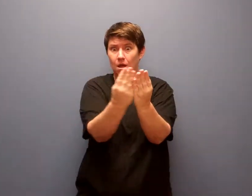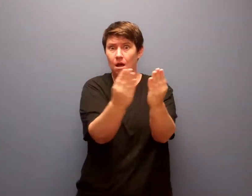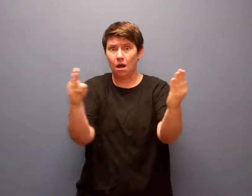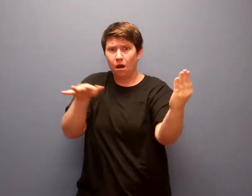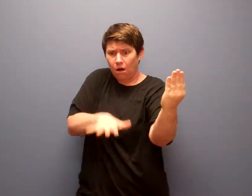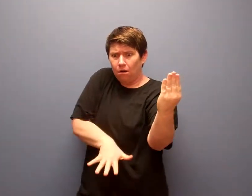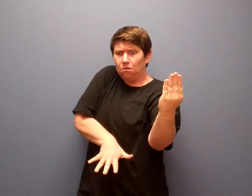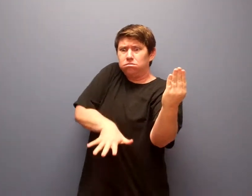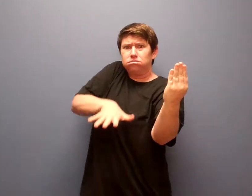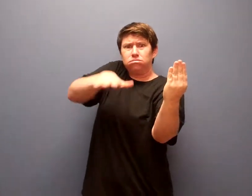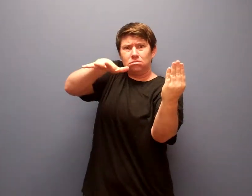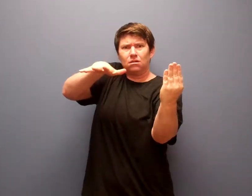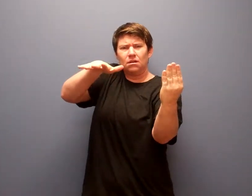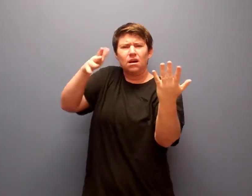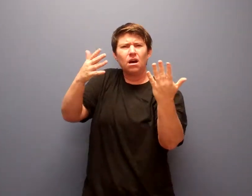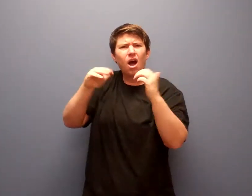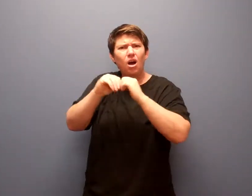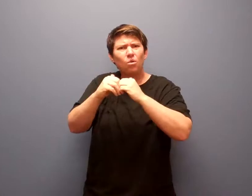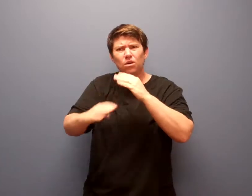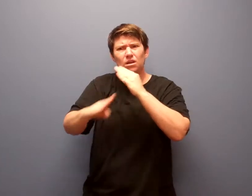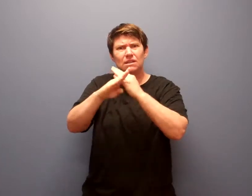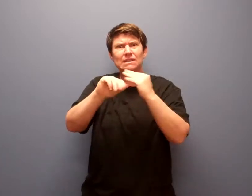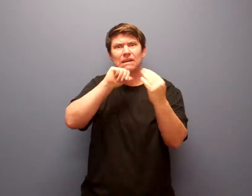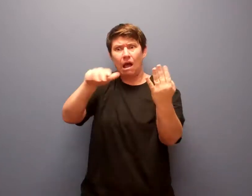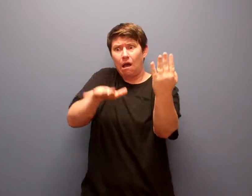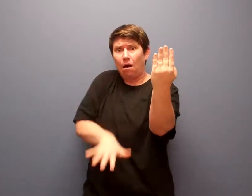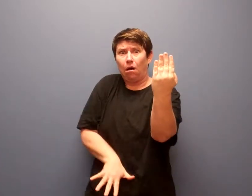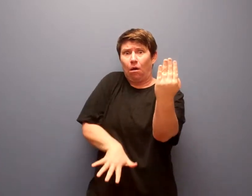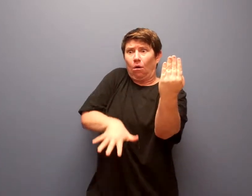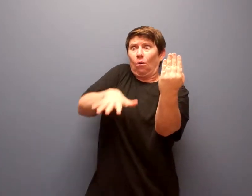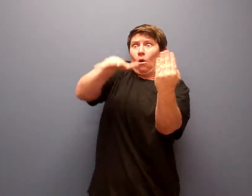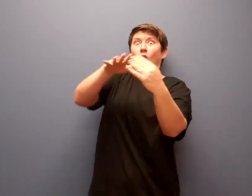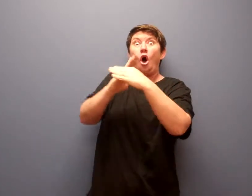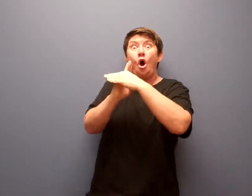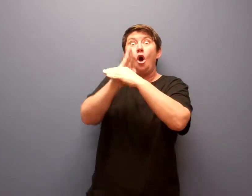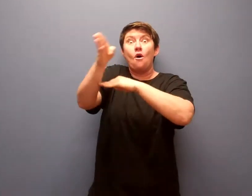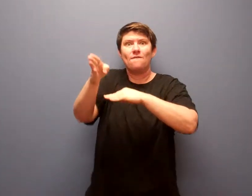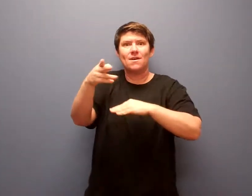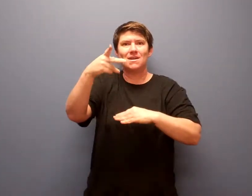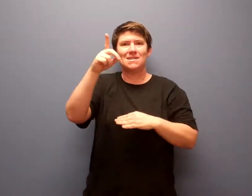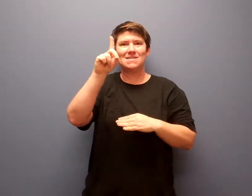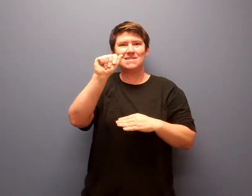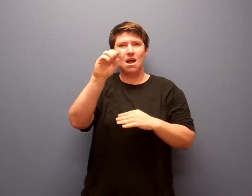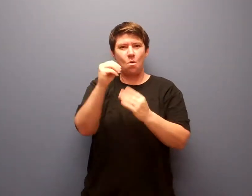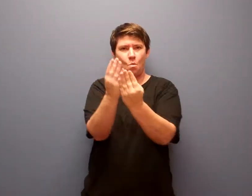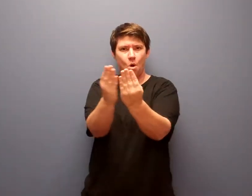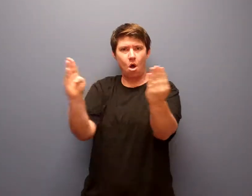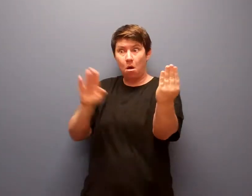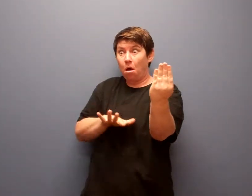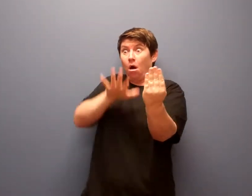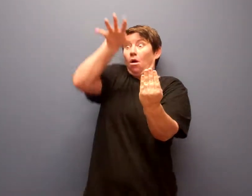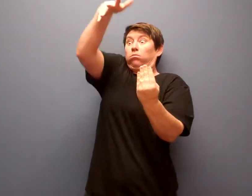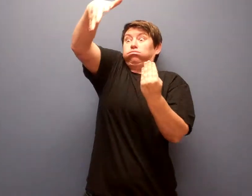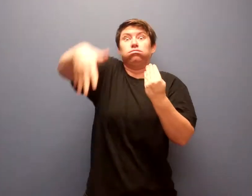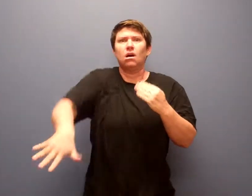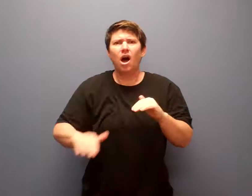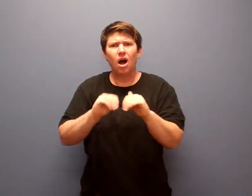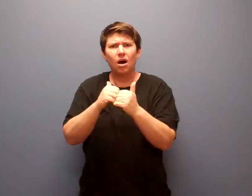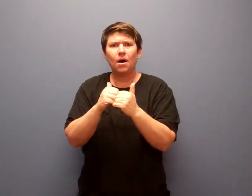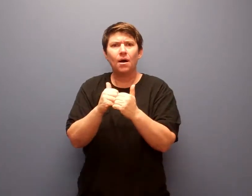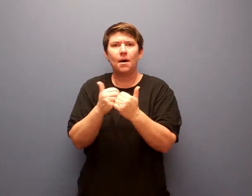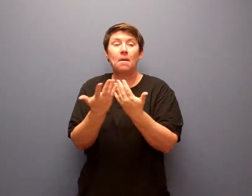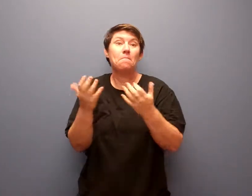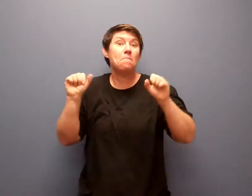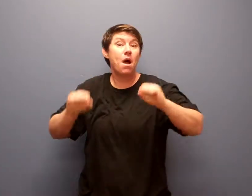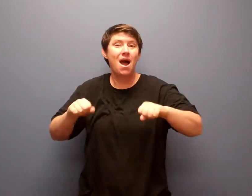How could we prevent that water from flowing over the top of the dam?